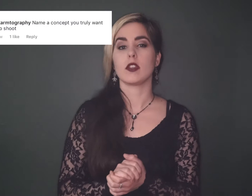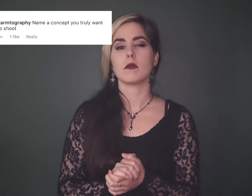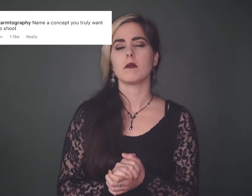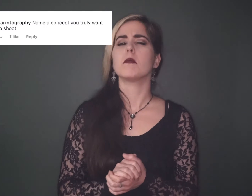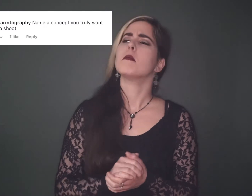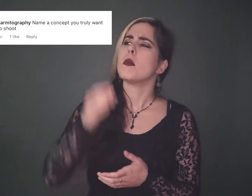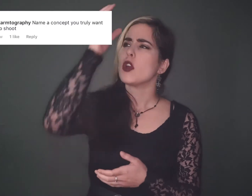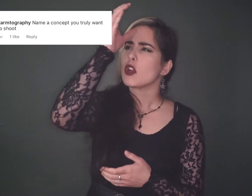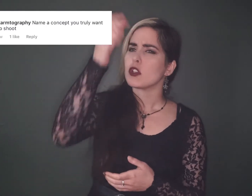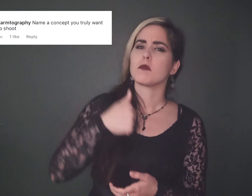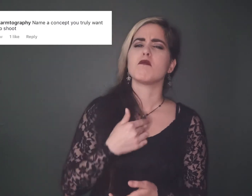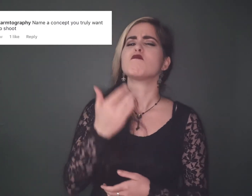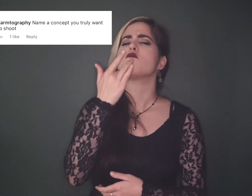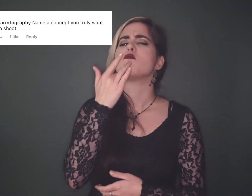Name a concept you truly want to shoot